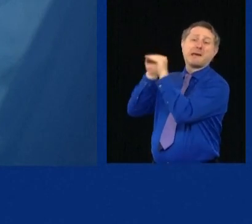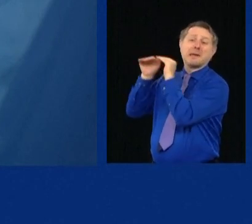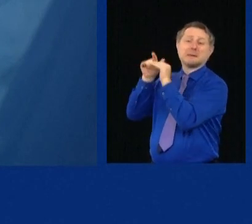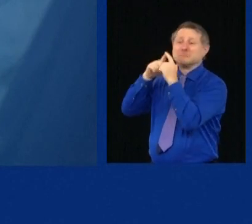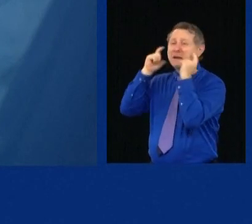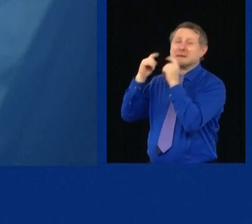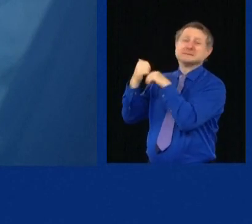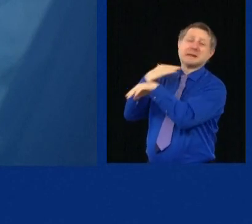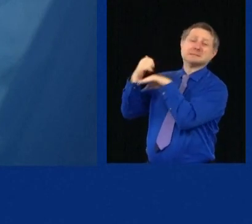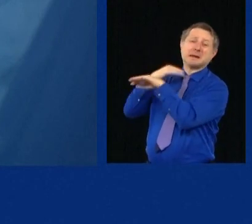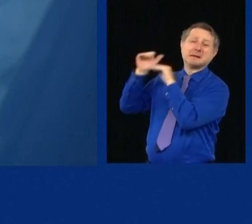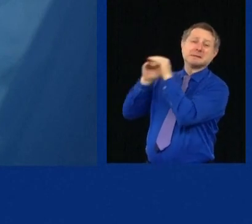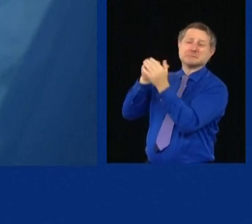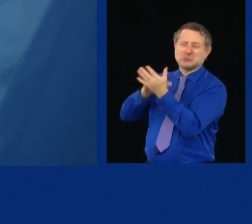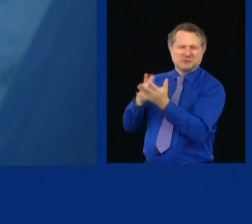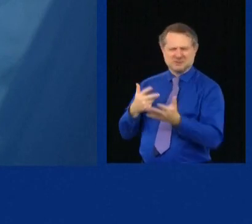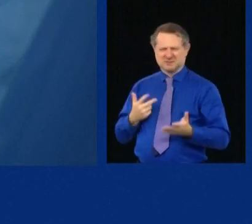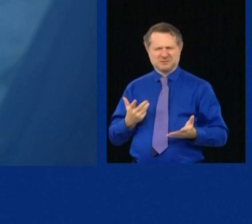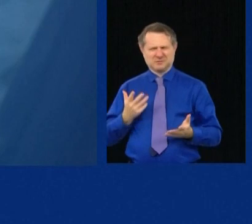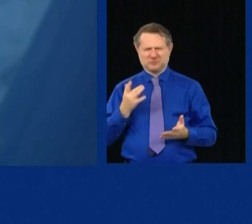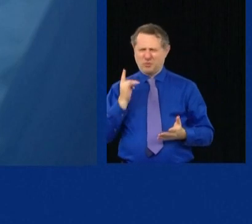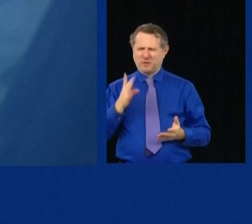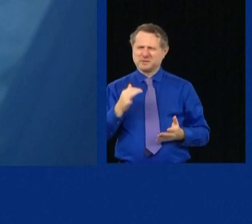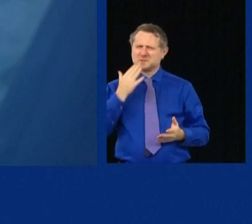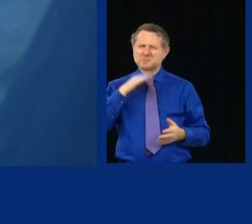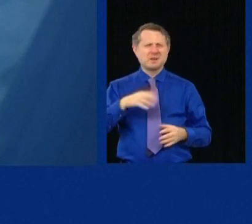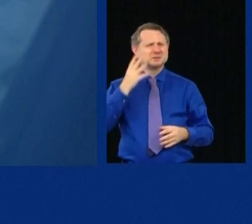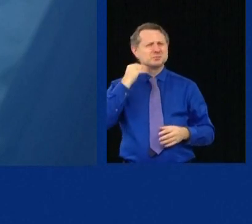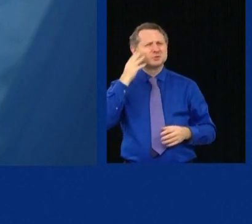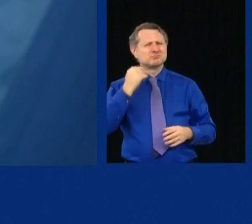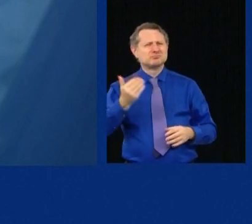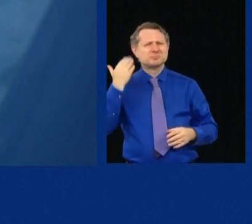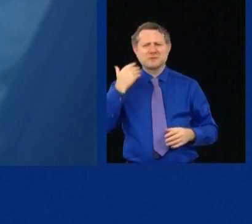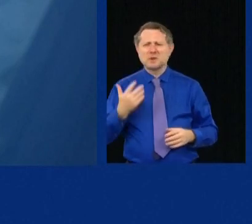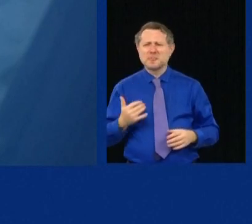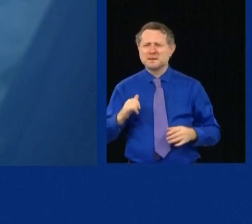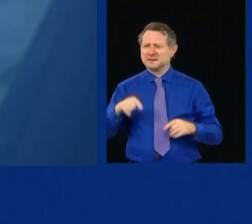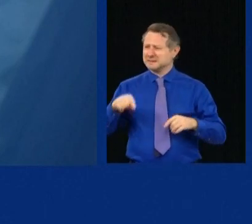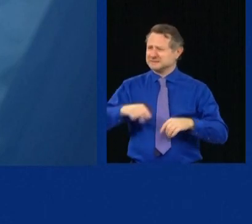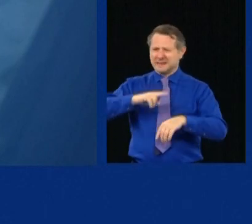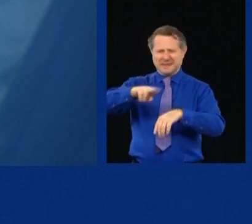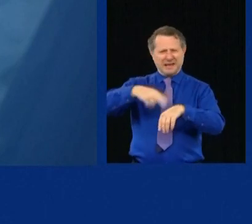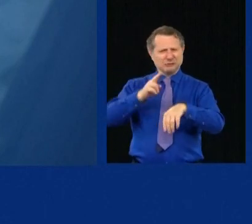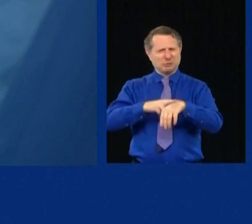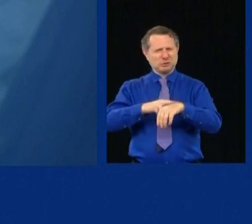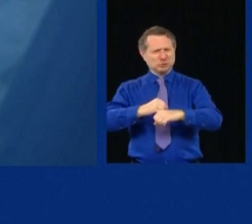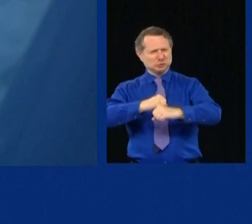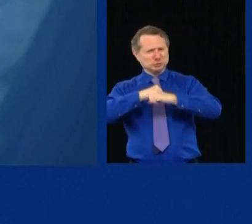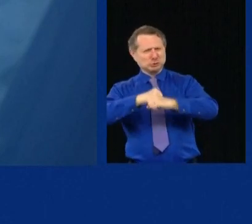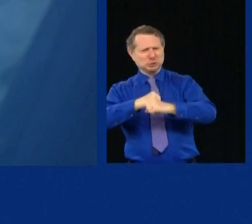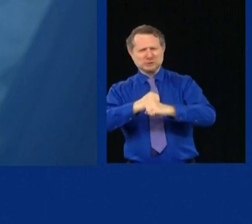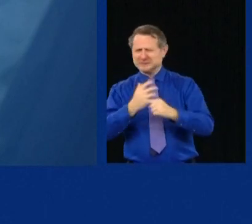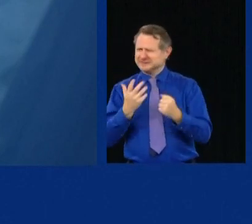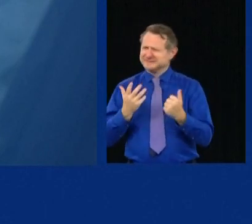MASKS FOR NURSES IN OUR HOSPITALS. I MEAN, IT WAS TERRIBLE WHAT WE